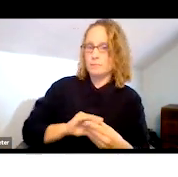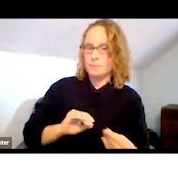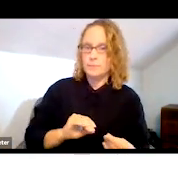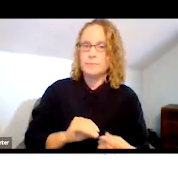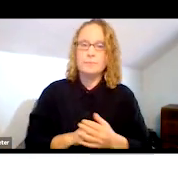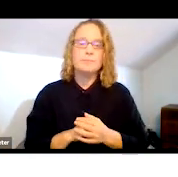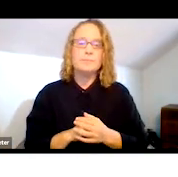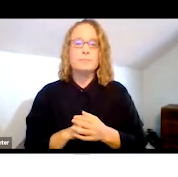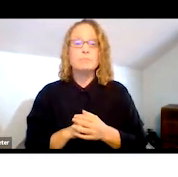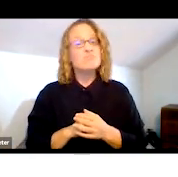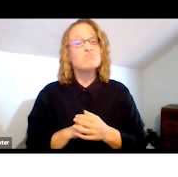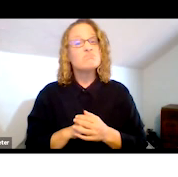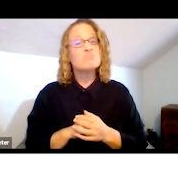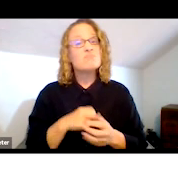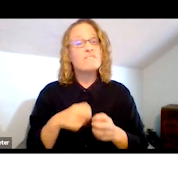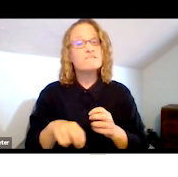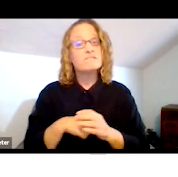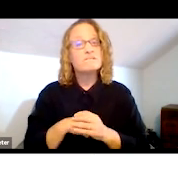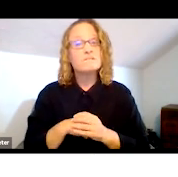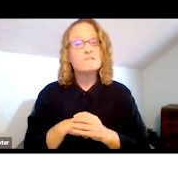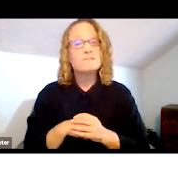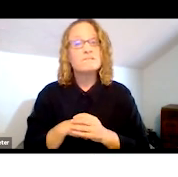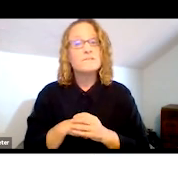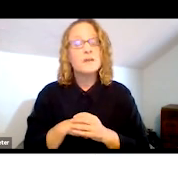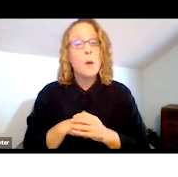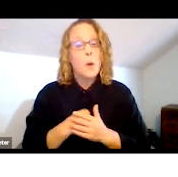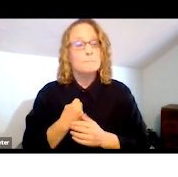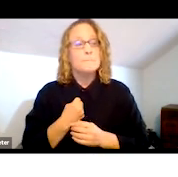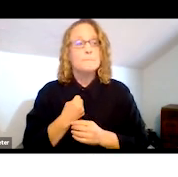Checking for clarification before we respond.